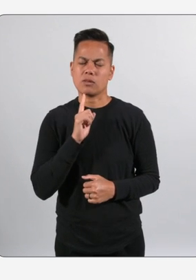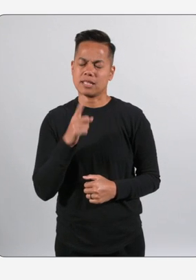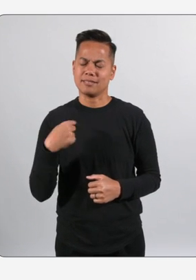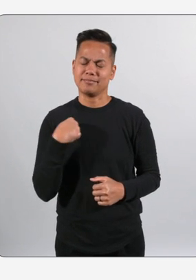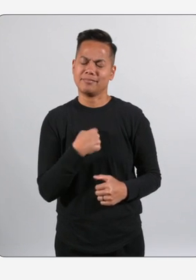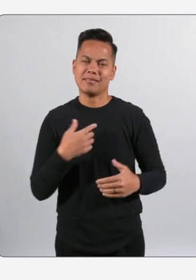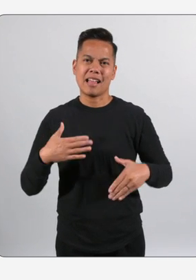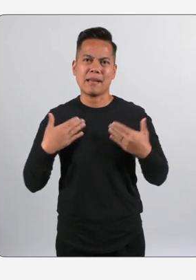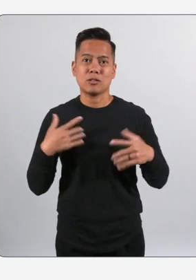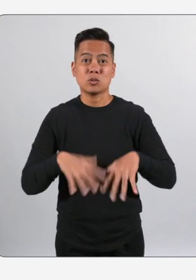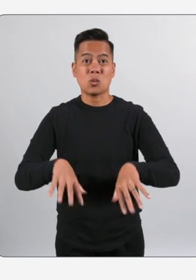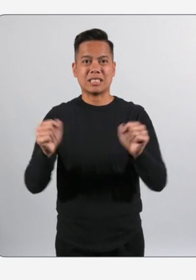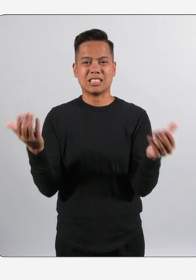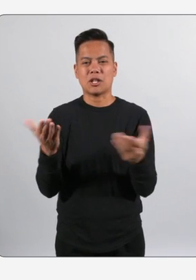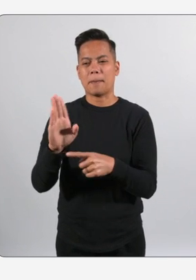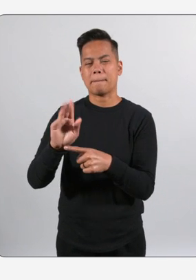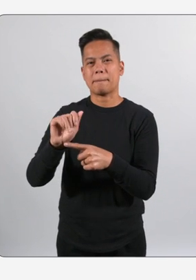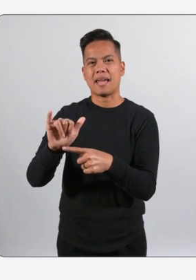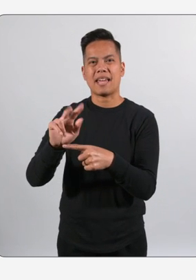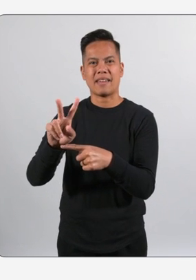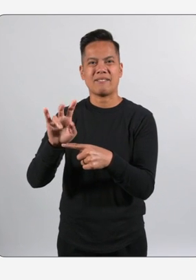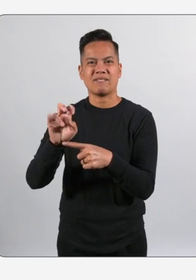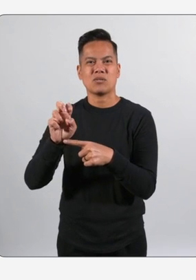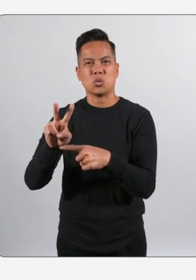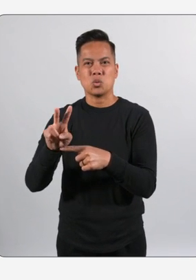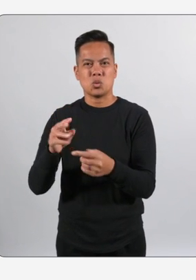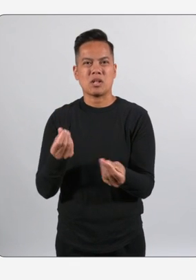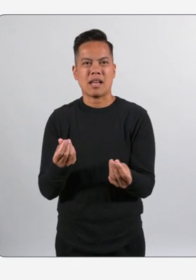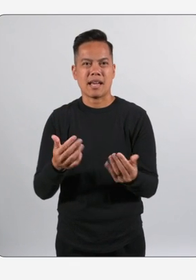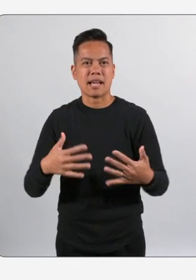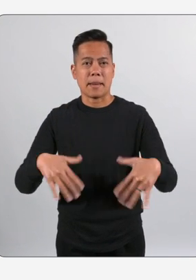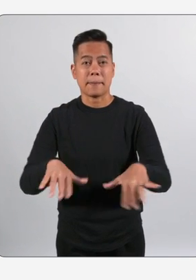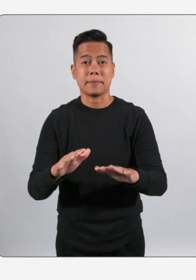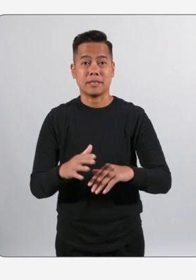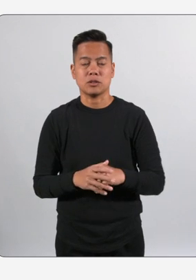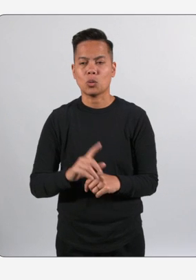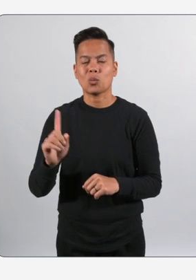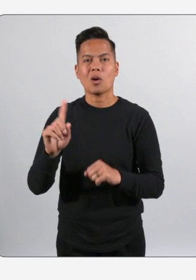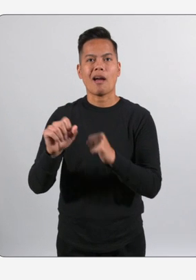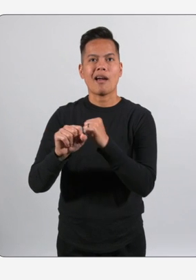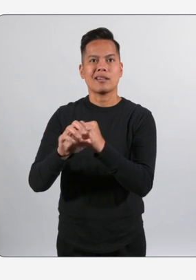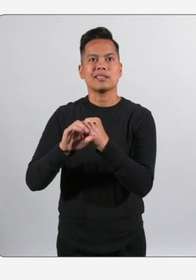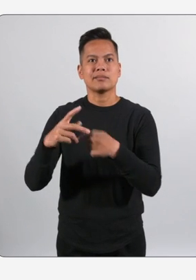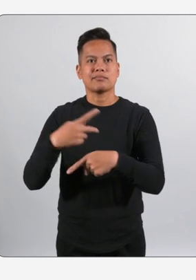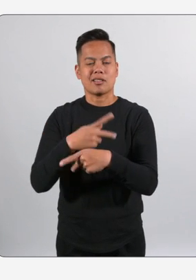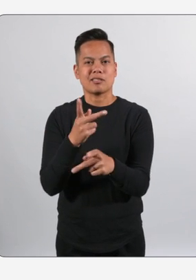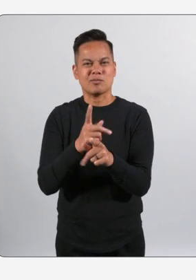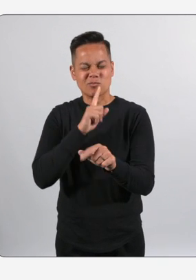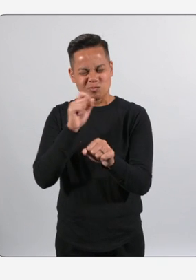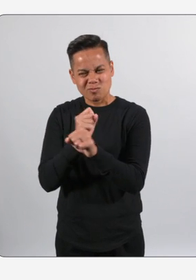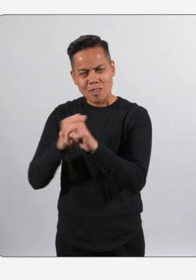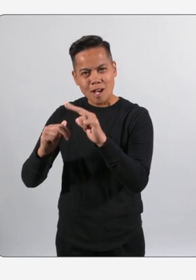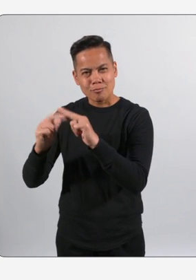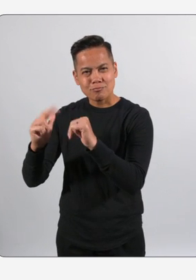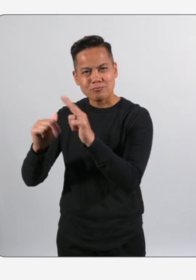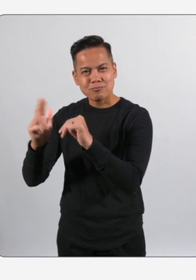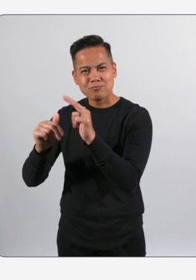at our Bay View Campus, where our ads products are actually built! It doesn’t just look futuristic,